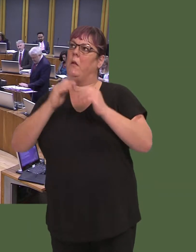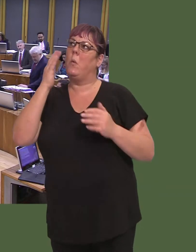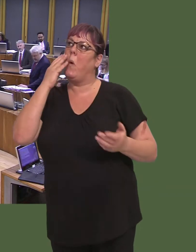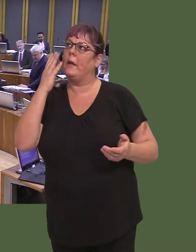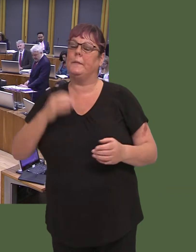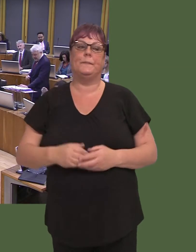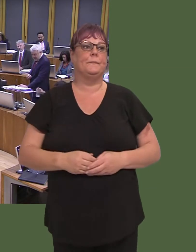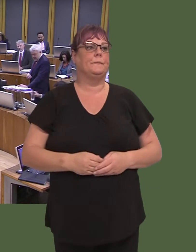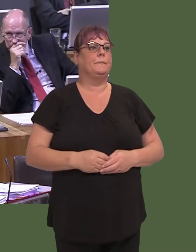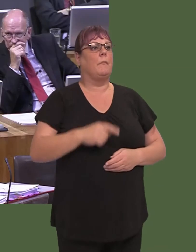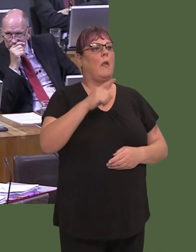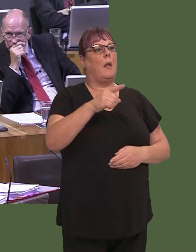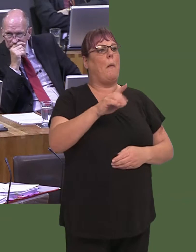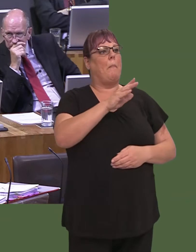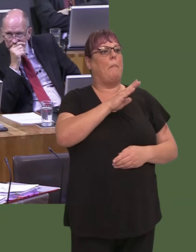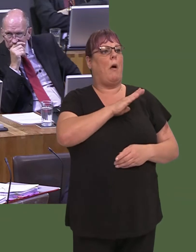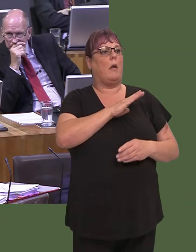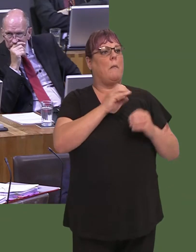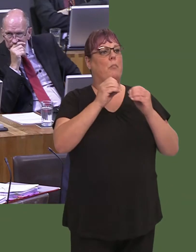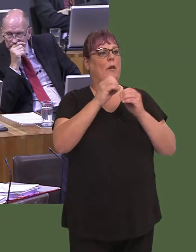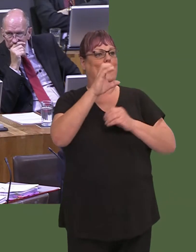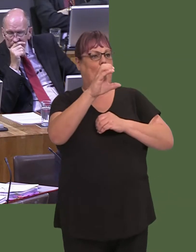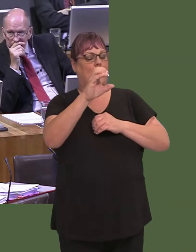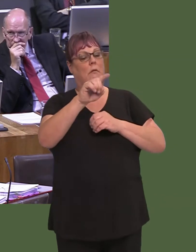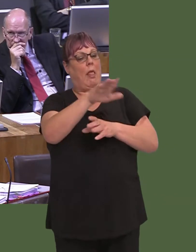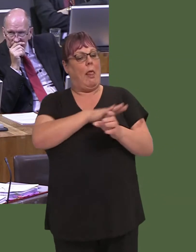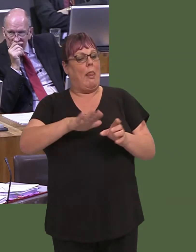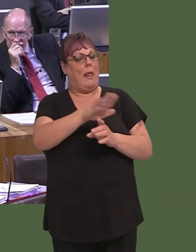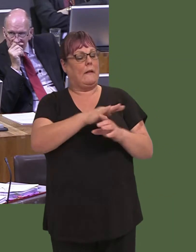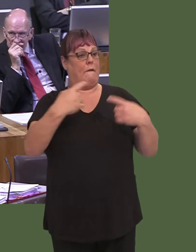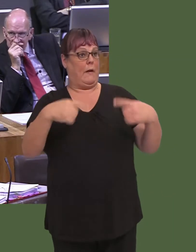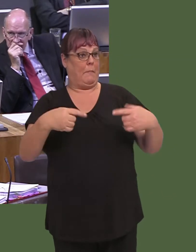Bryn Cegin is available for development now, and is being actively marketed via our commercial